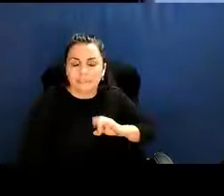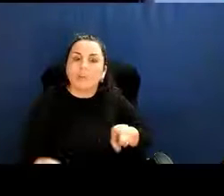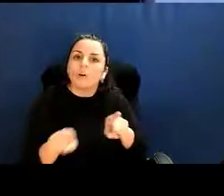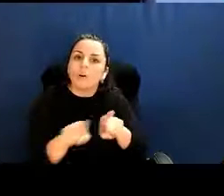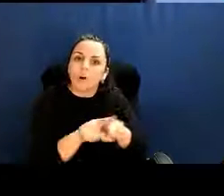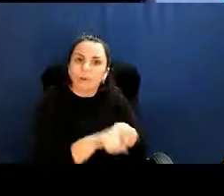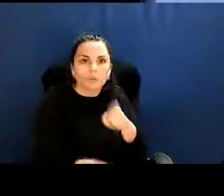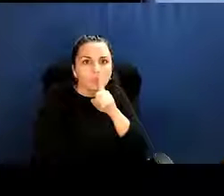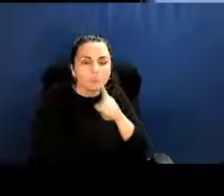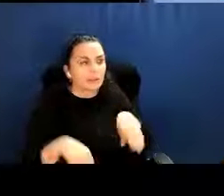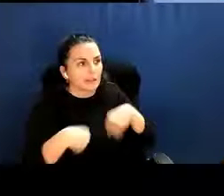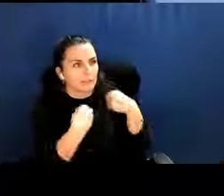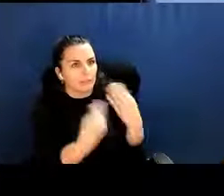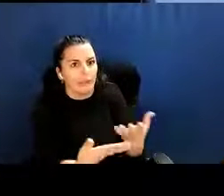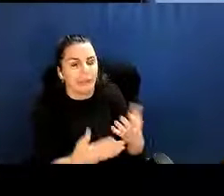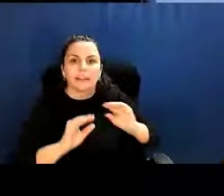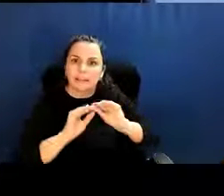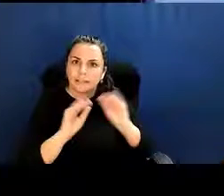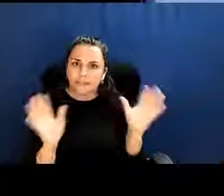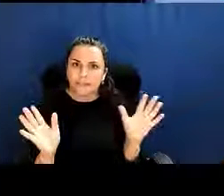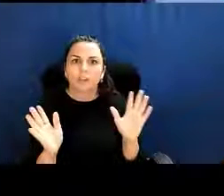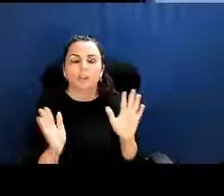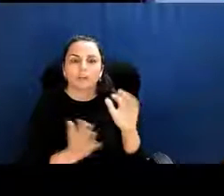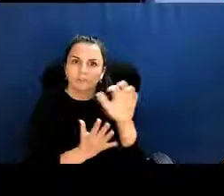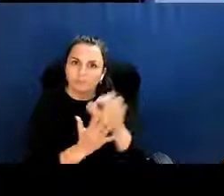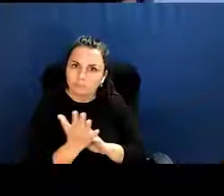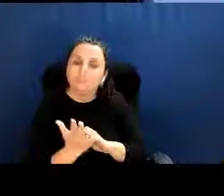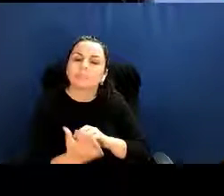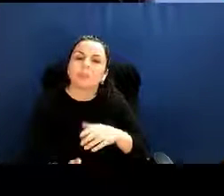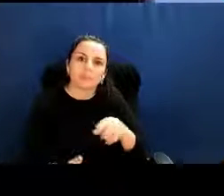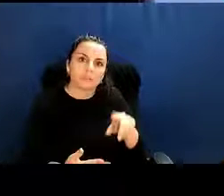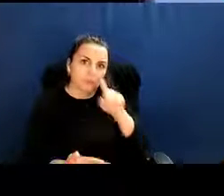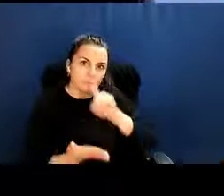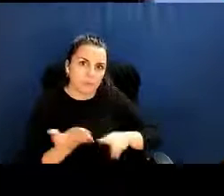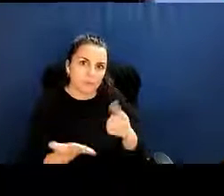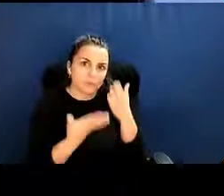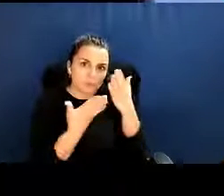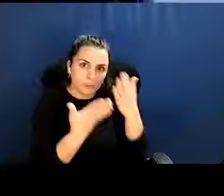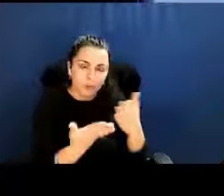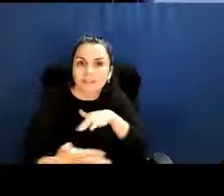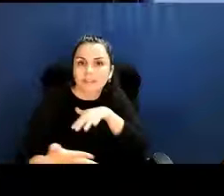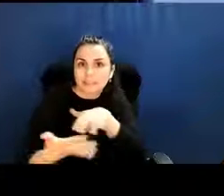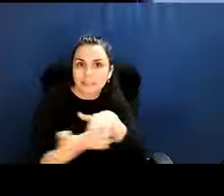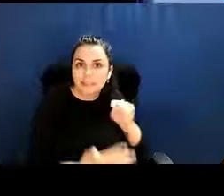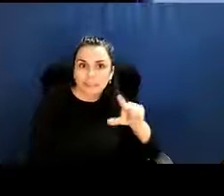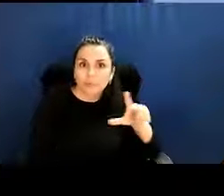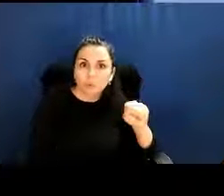complete and mutually consistent research proposal and study instruments to facilitate the review process